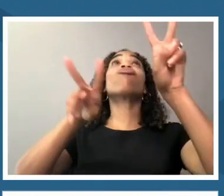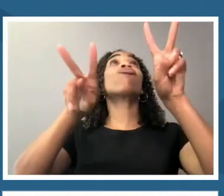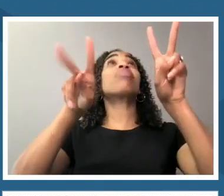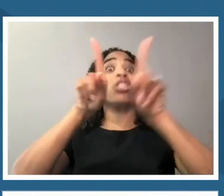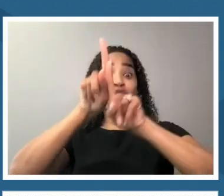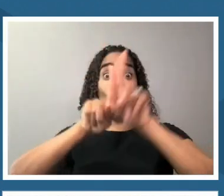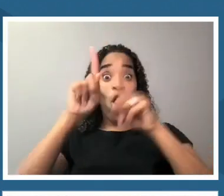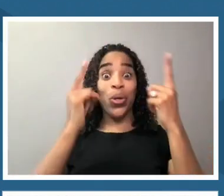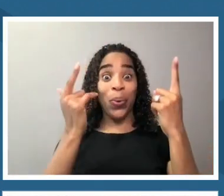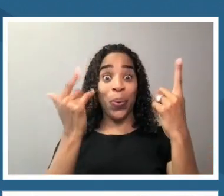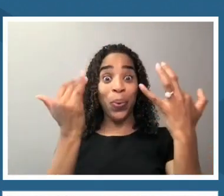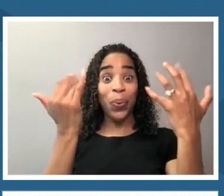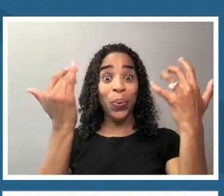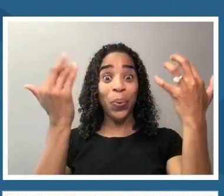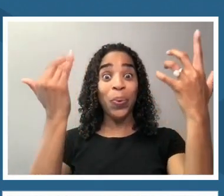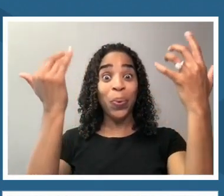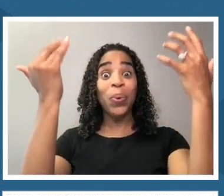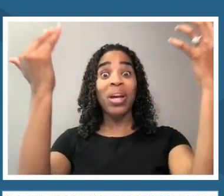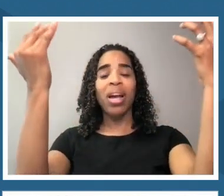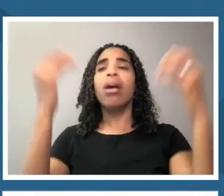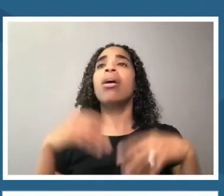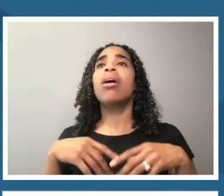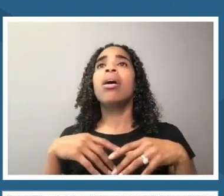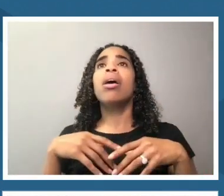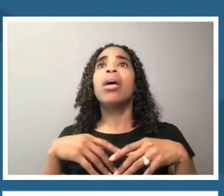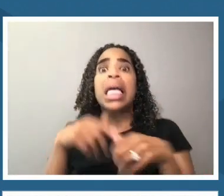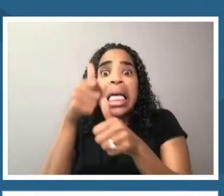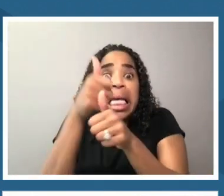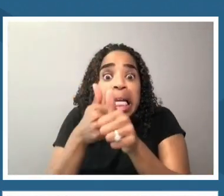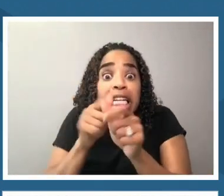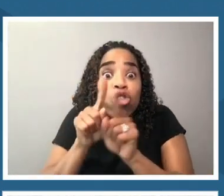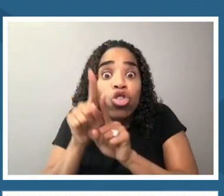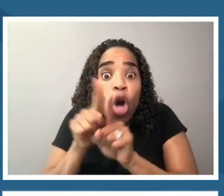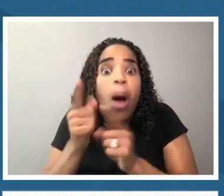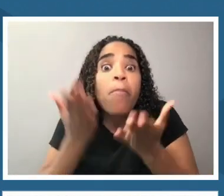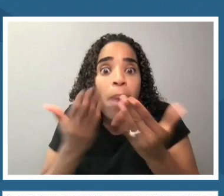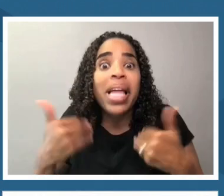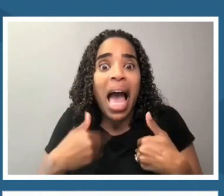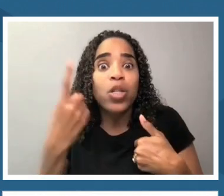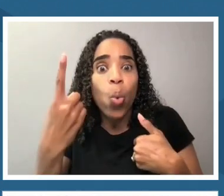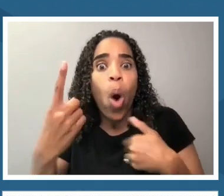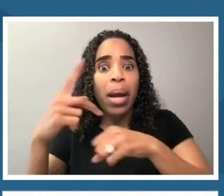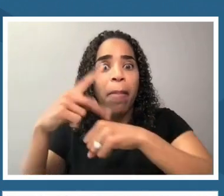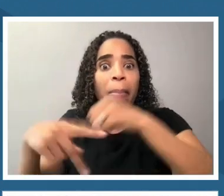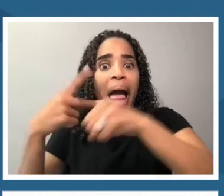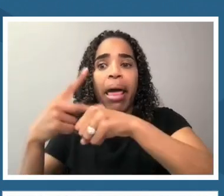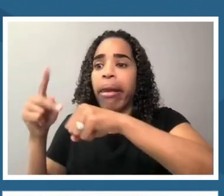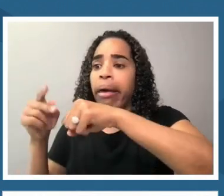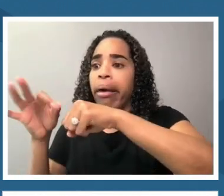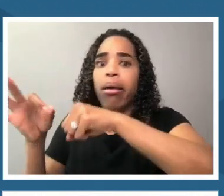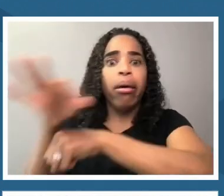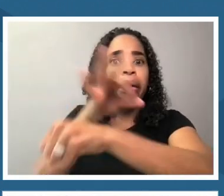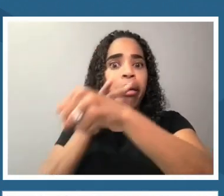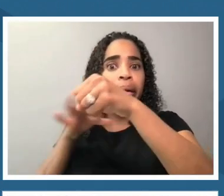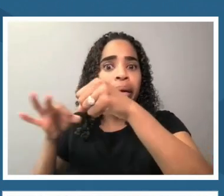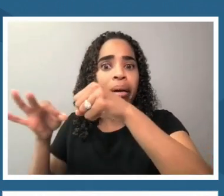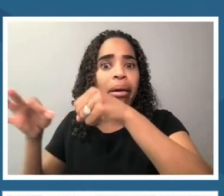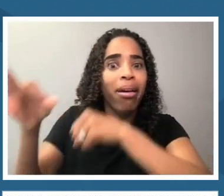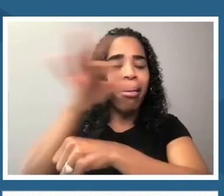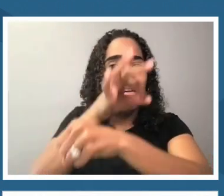has on an average a planet orbiting it so given that next slide please